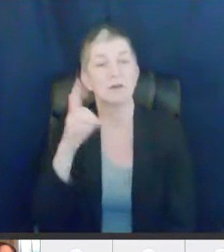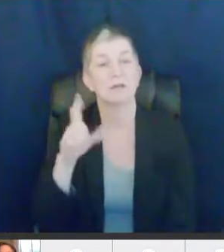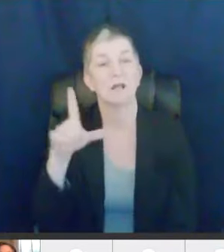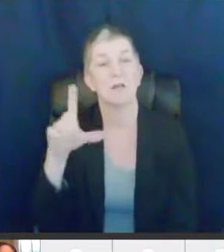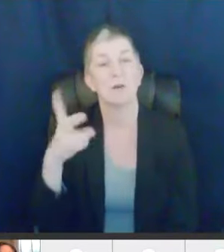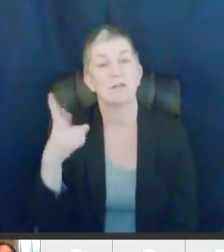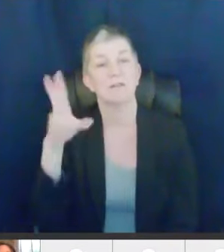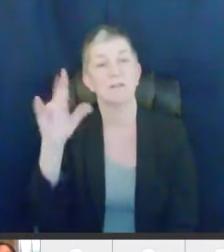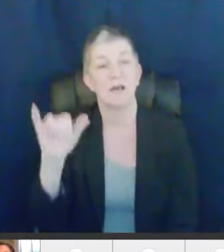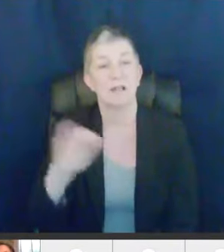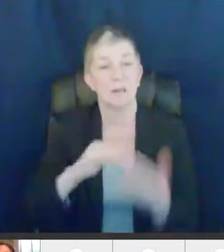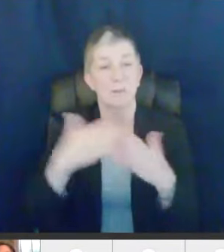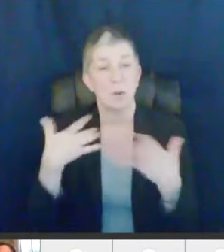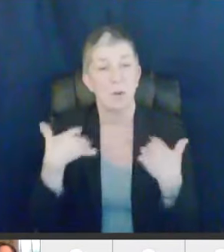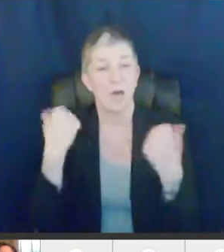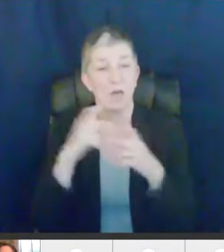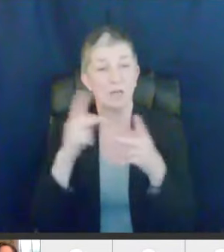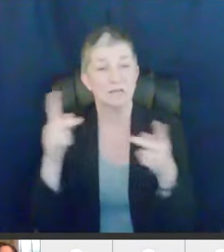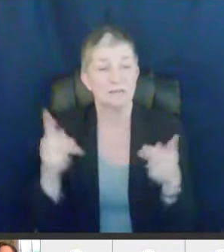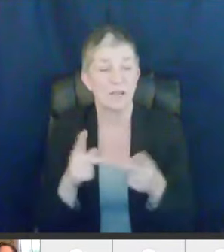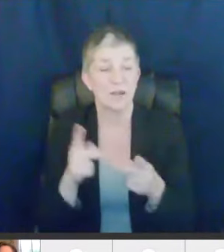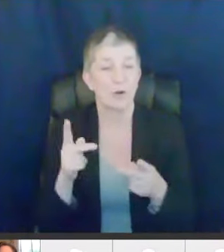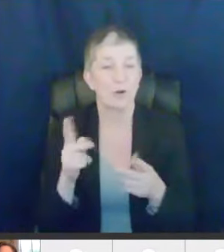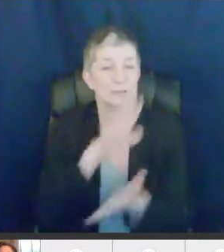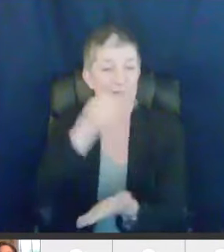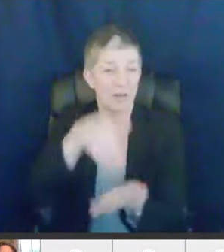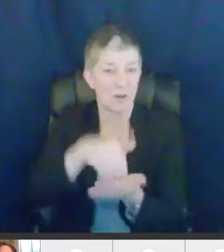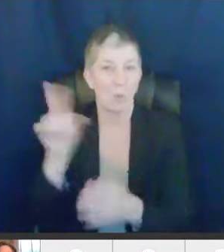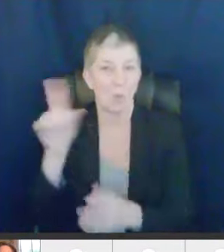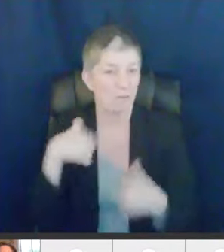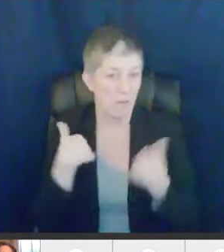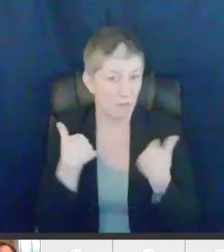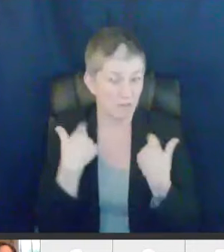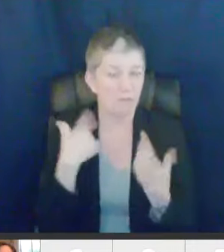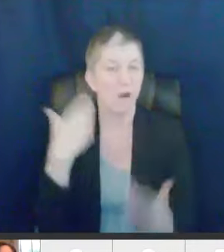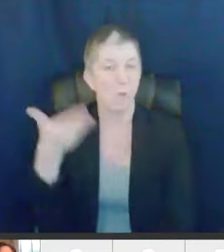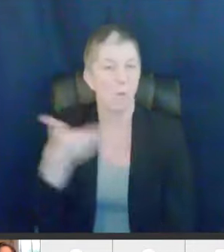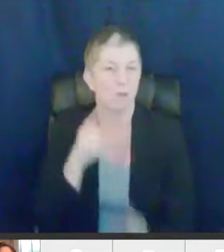regardless of the municipality in which they reside are welcome to be tested